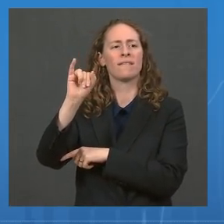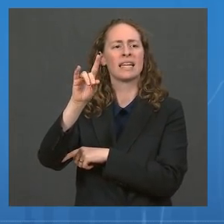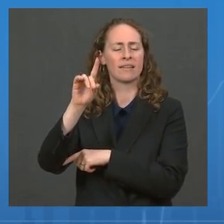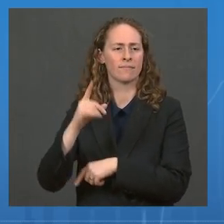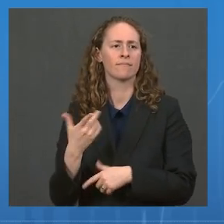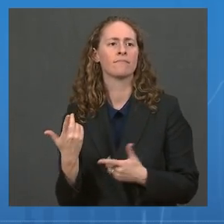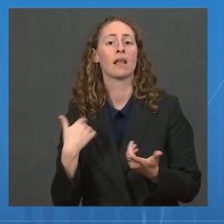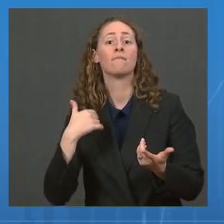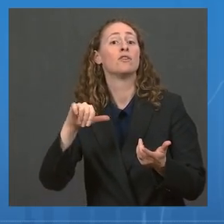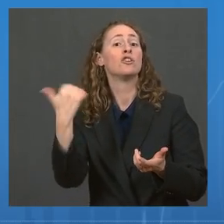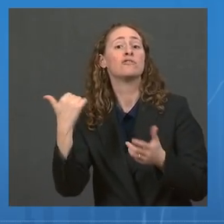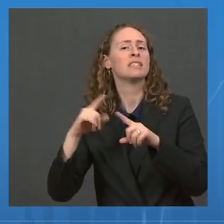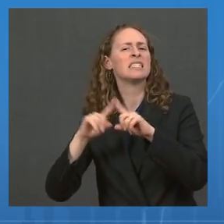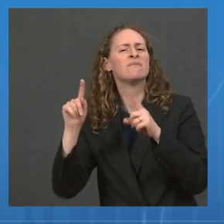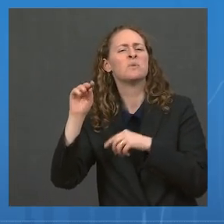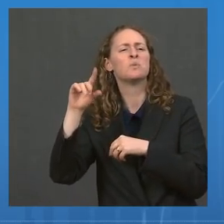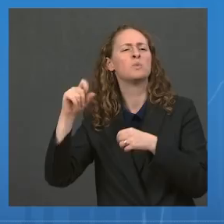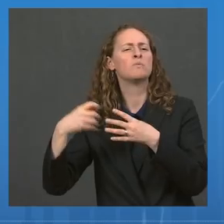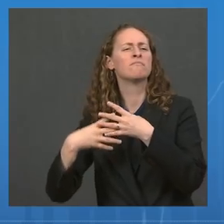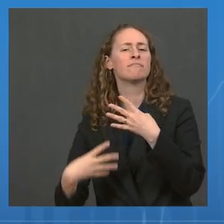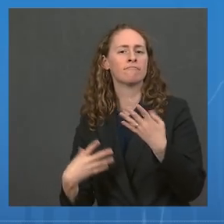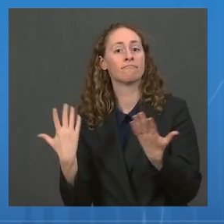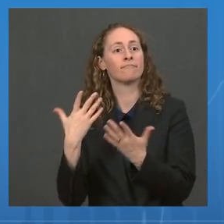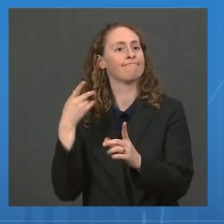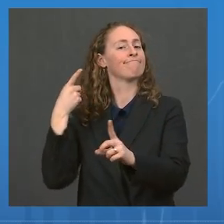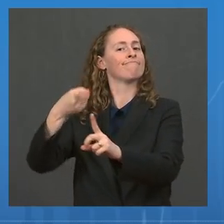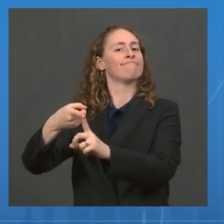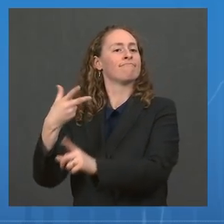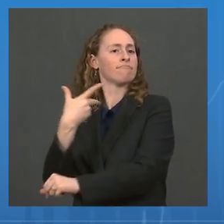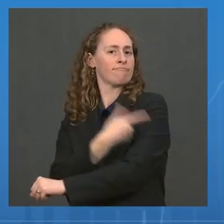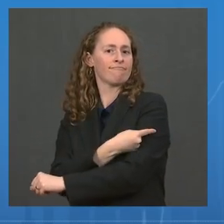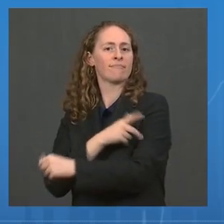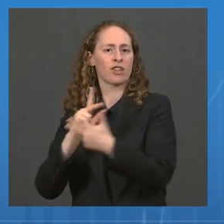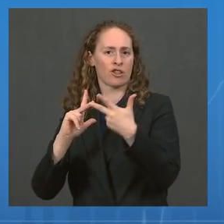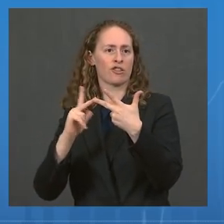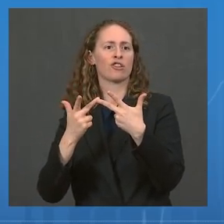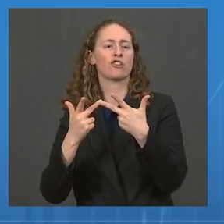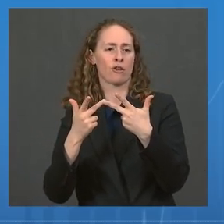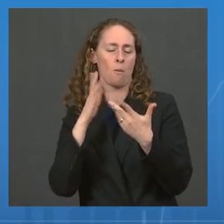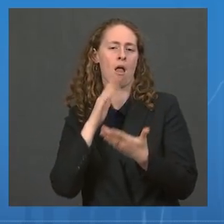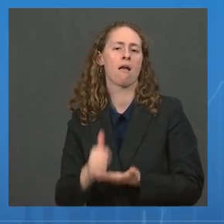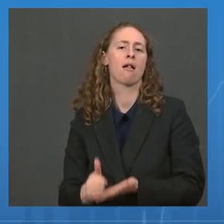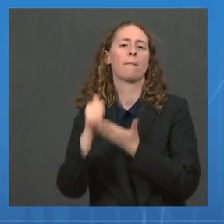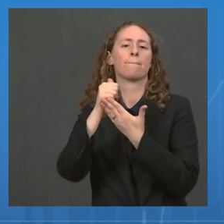Data indicates that boosters will extend and enhance protection against COVID-19 for people